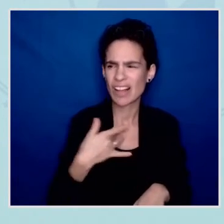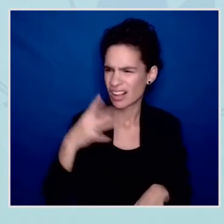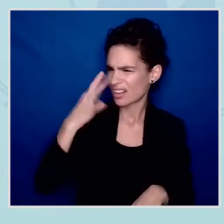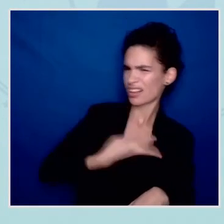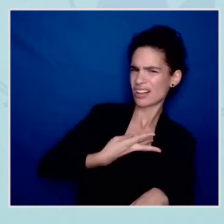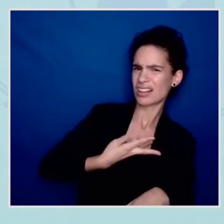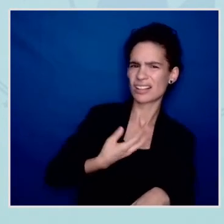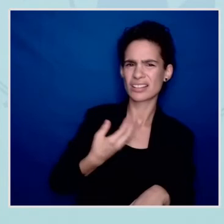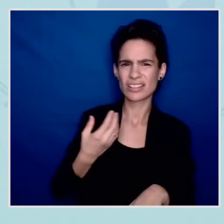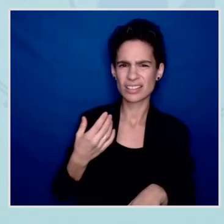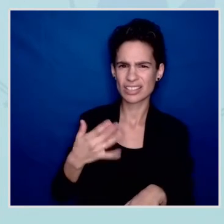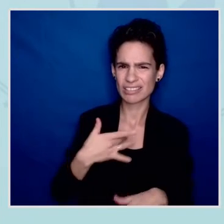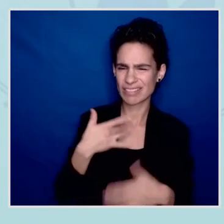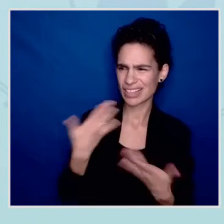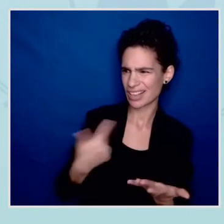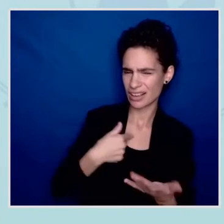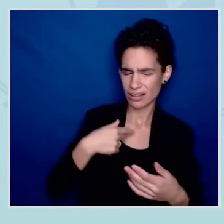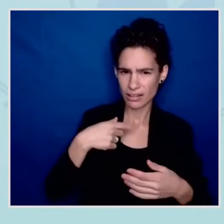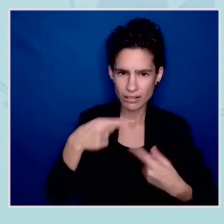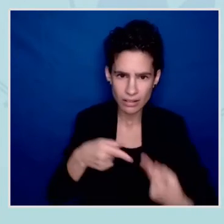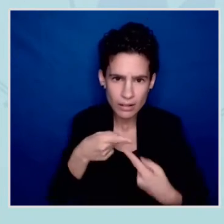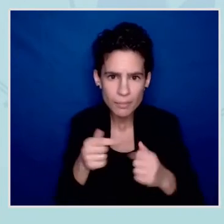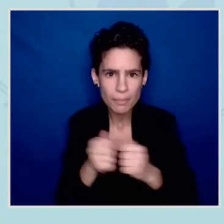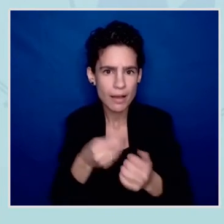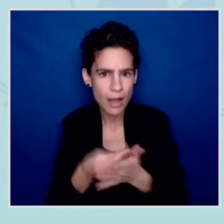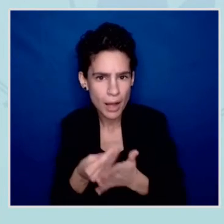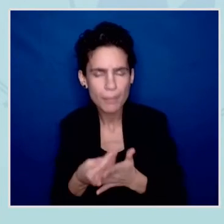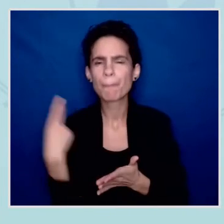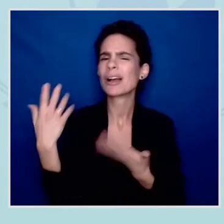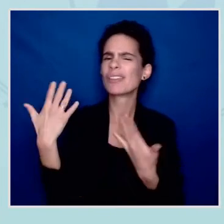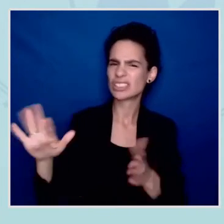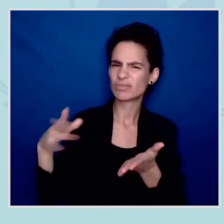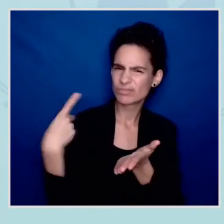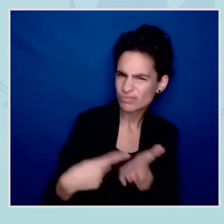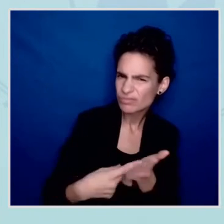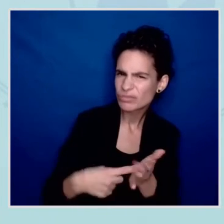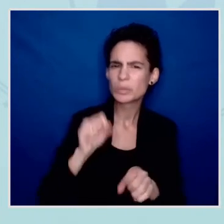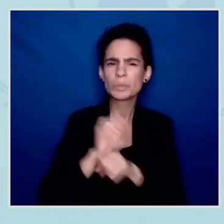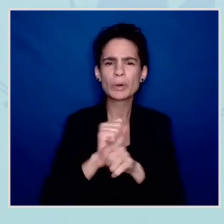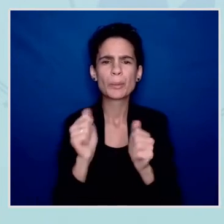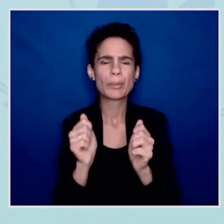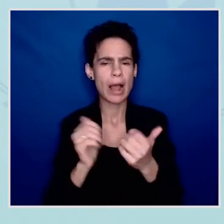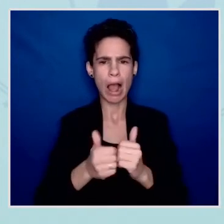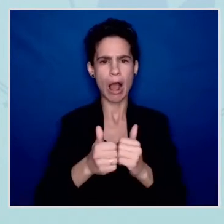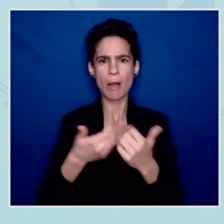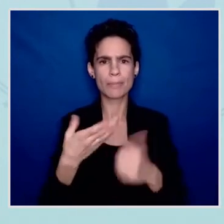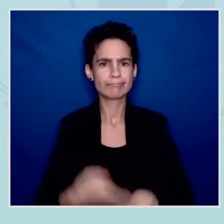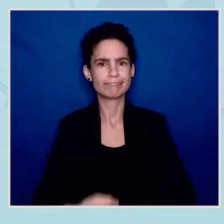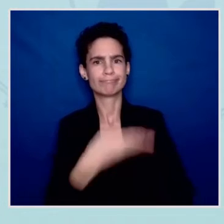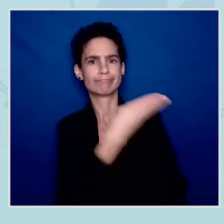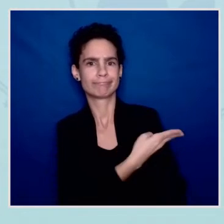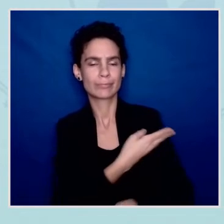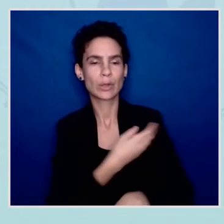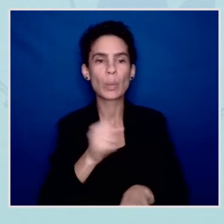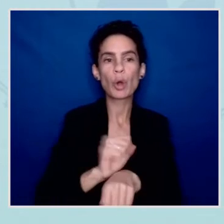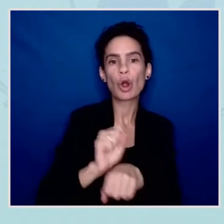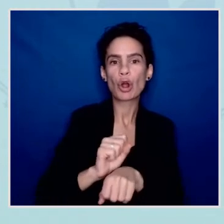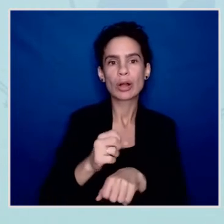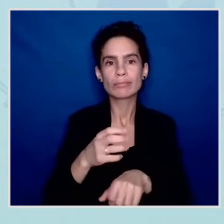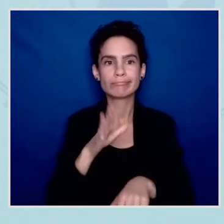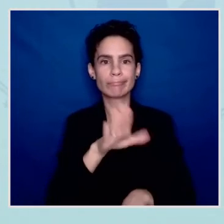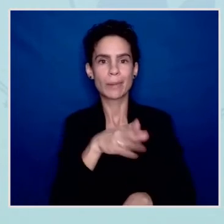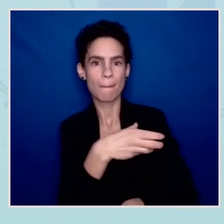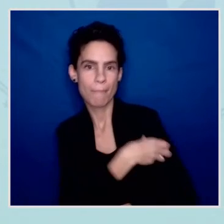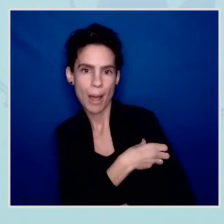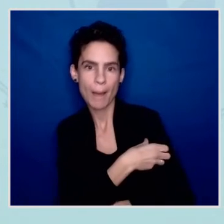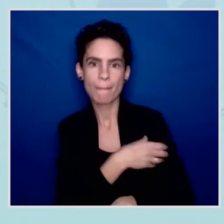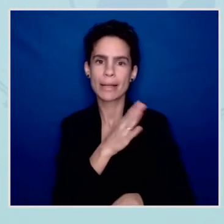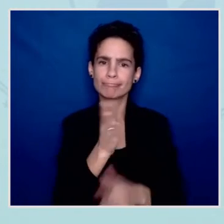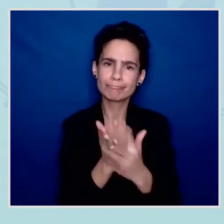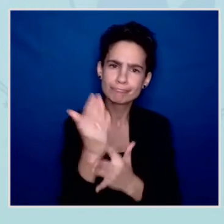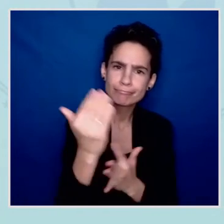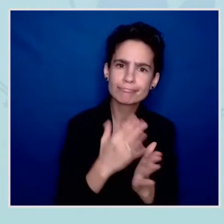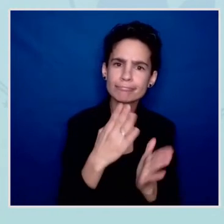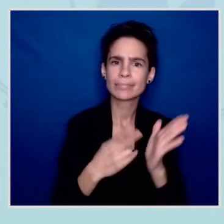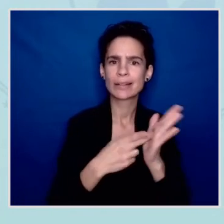THE COUNTRY TOGETHER, HELPING